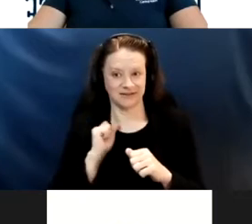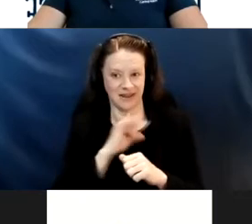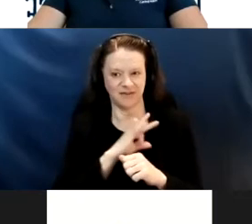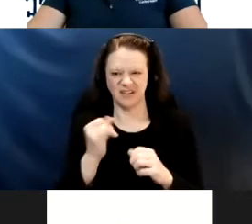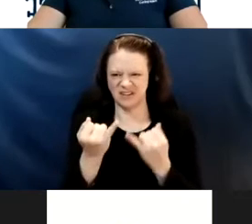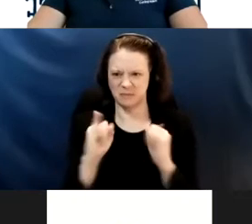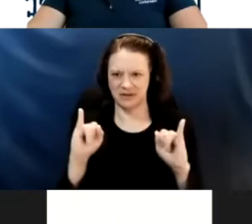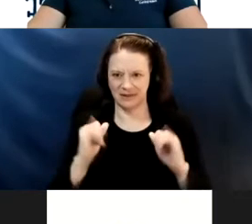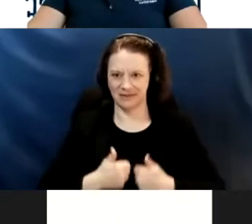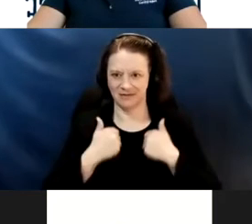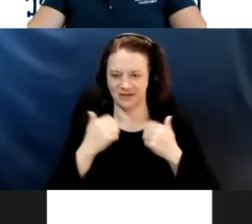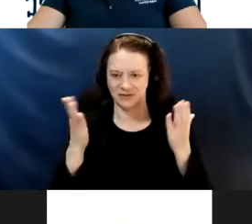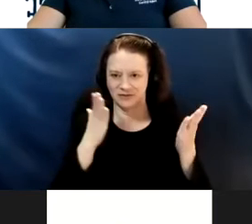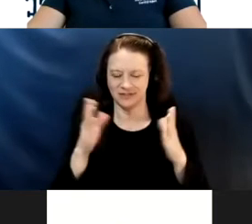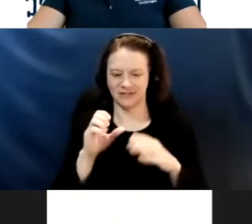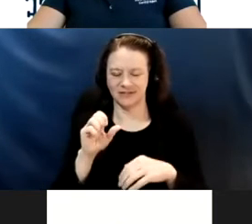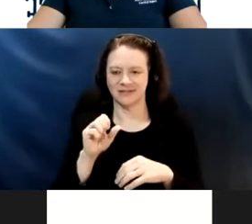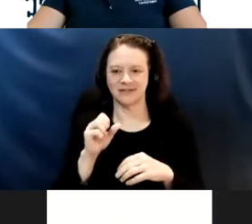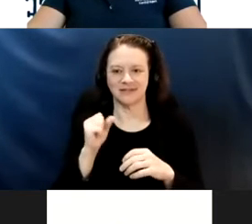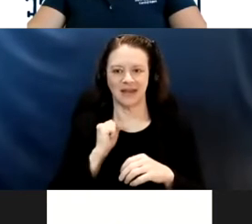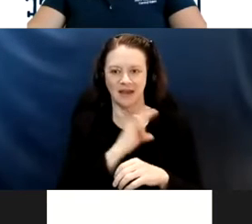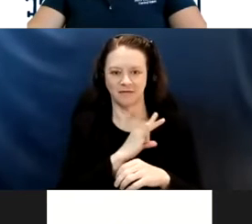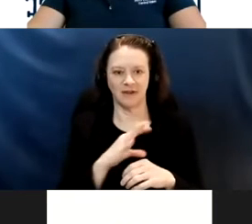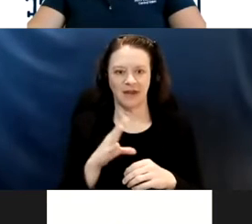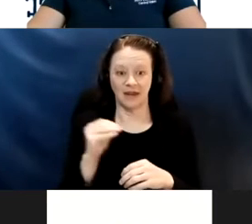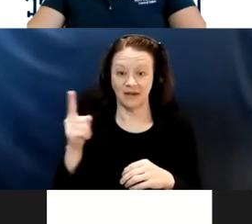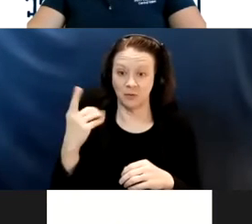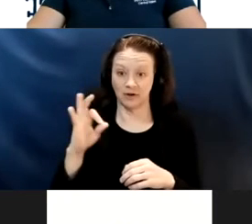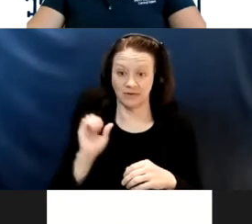at our Fresno office. And he is also one of our staff that works directly